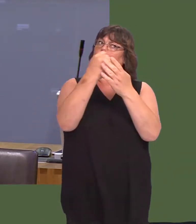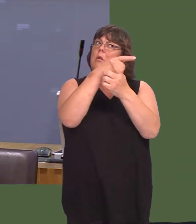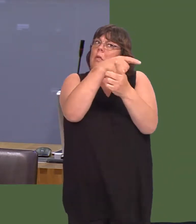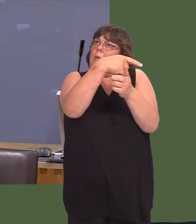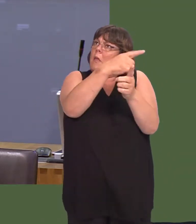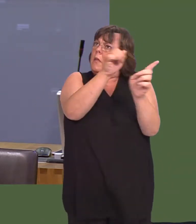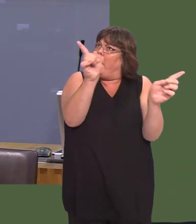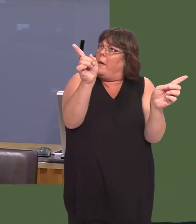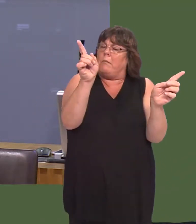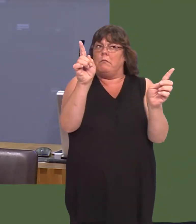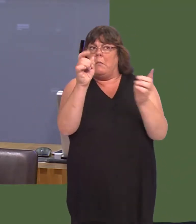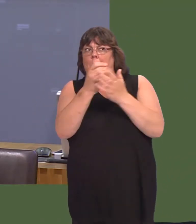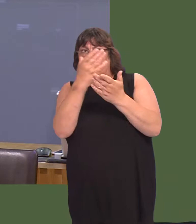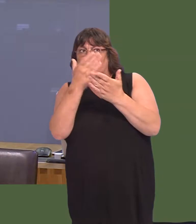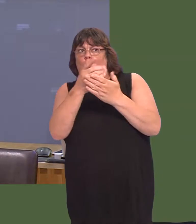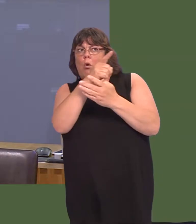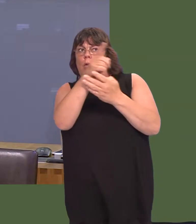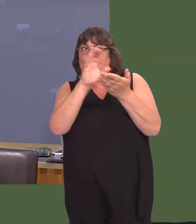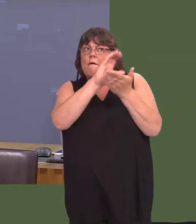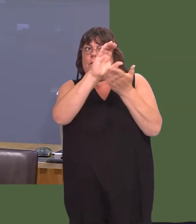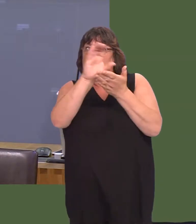that every part of Wales is treated equitably?